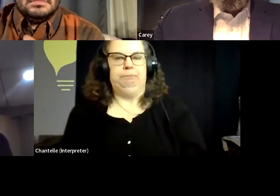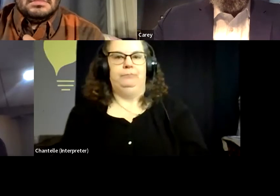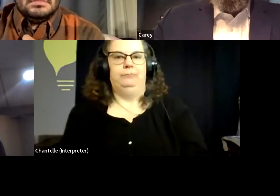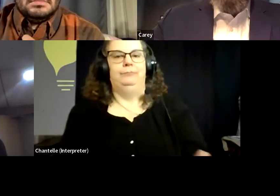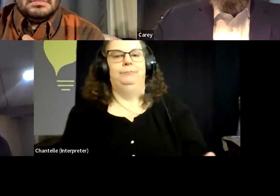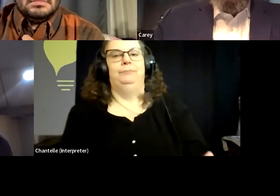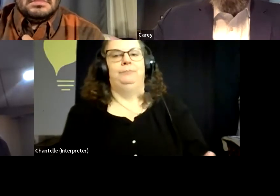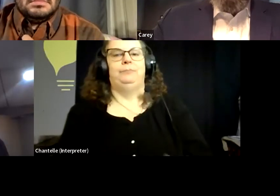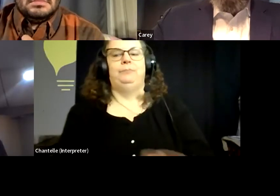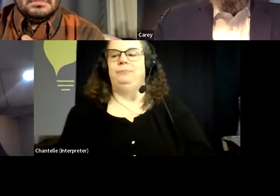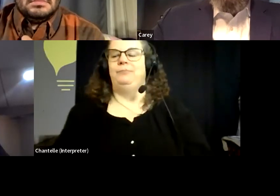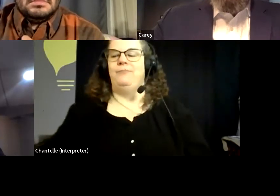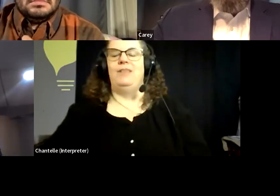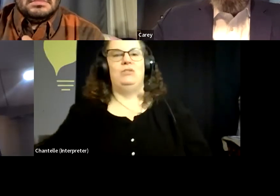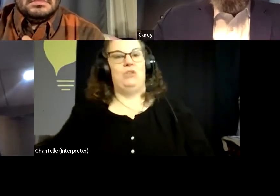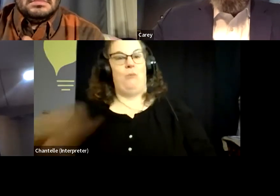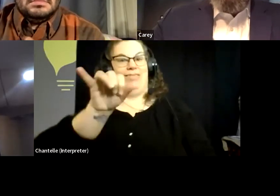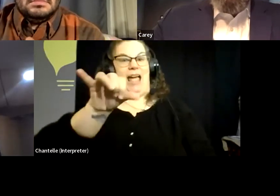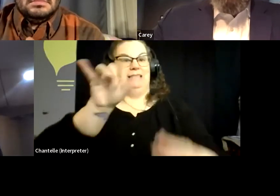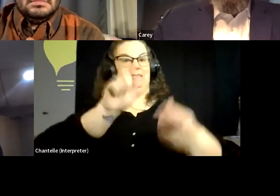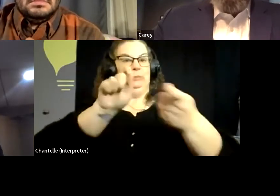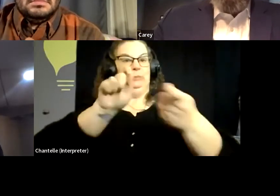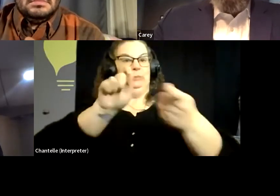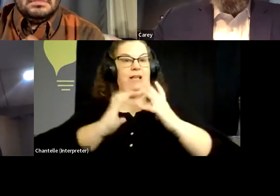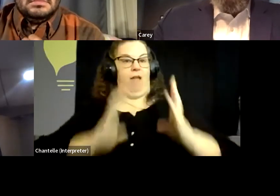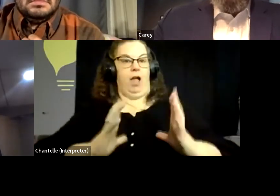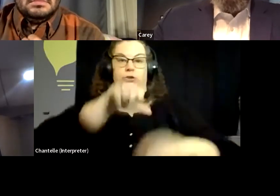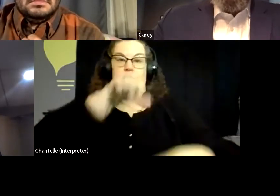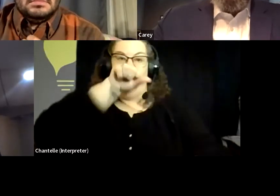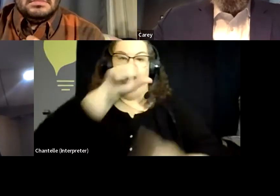client loves to come and work out. We don't always